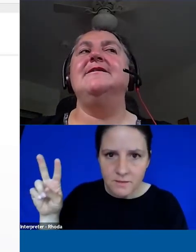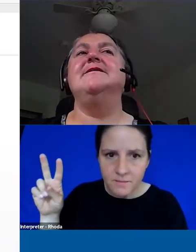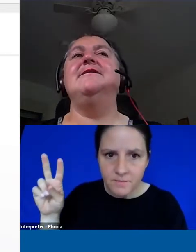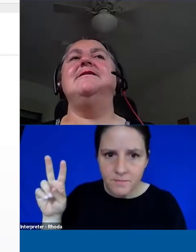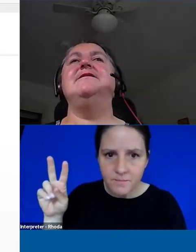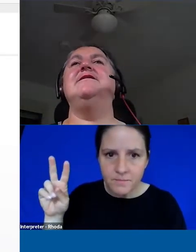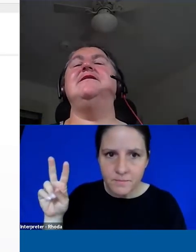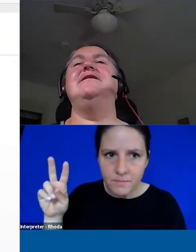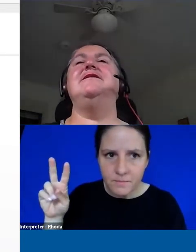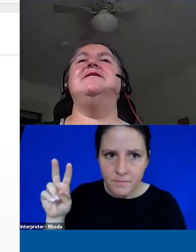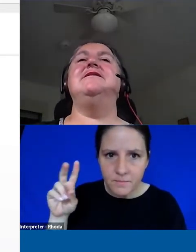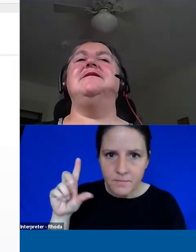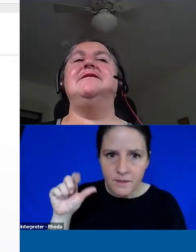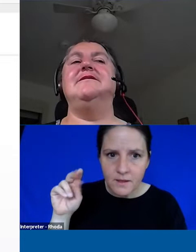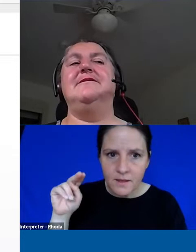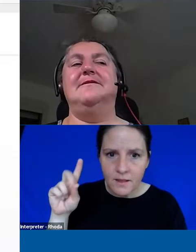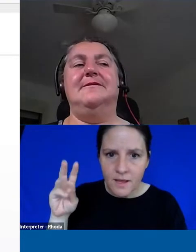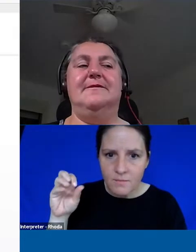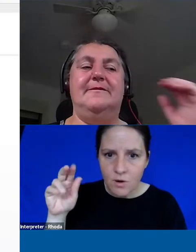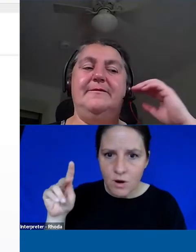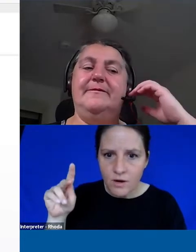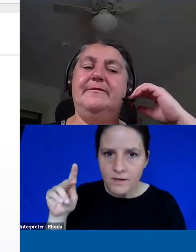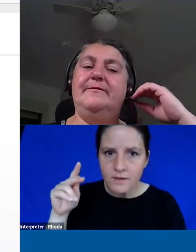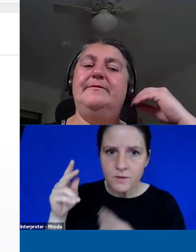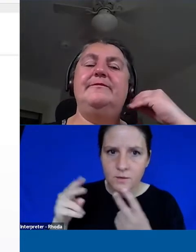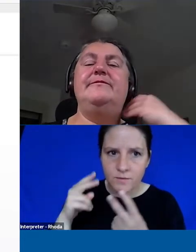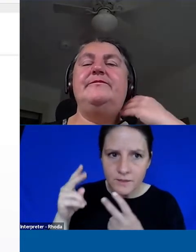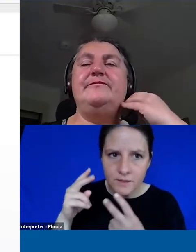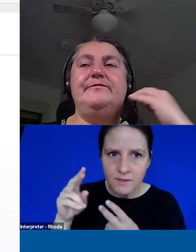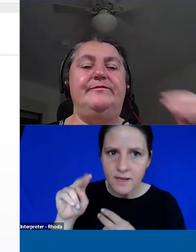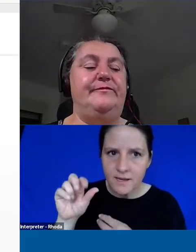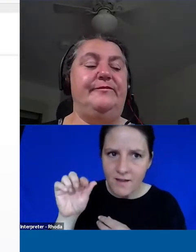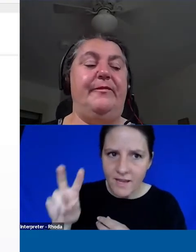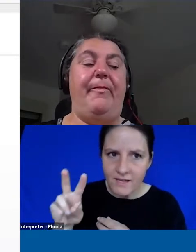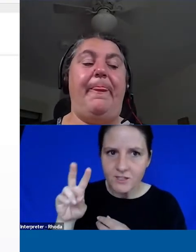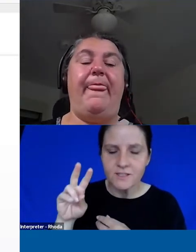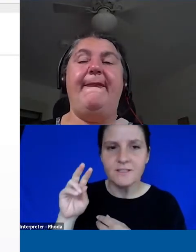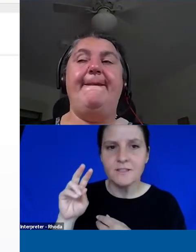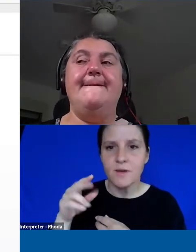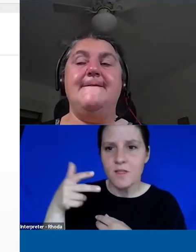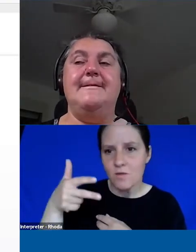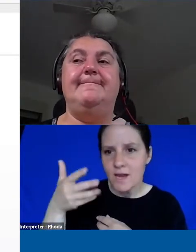Standard landmark visited link covid.gov primary navigation, navigation landmark list with three items, English link .